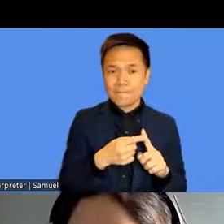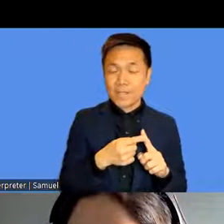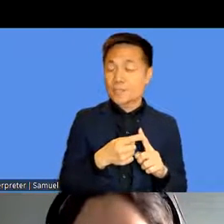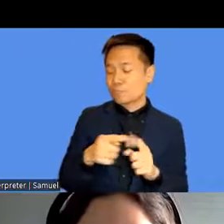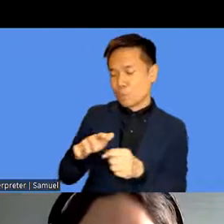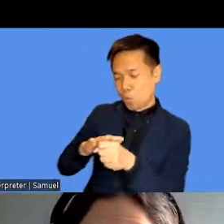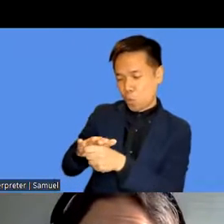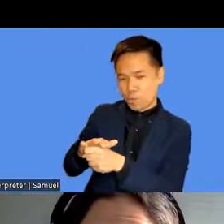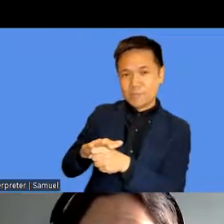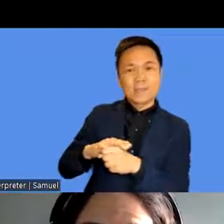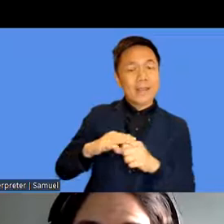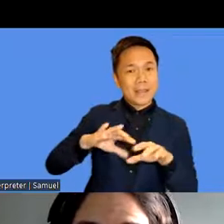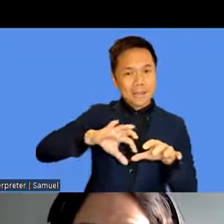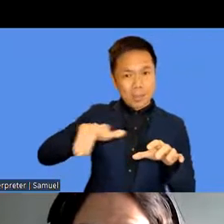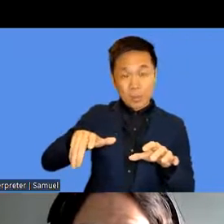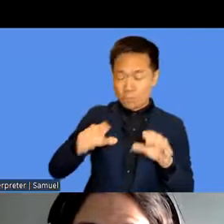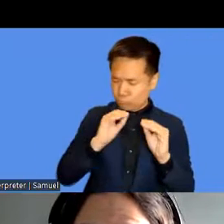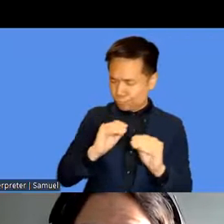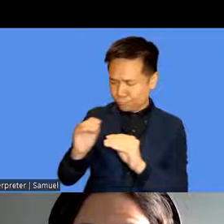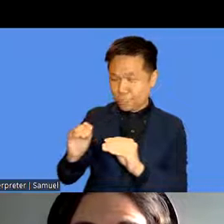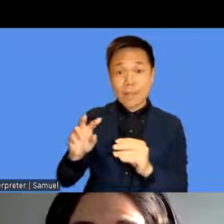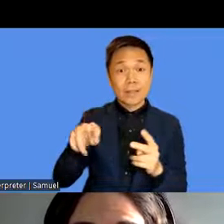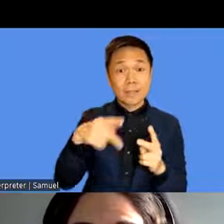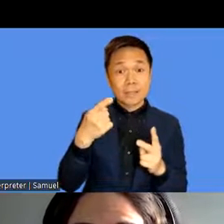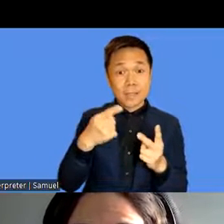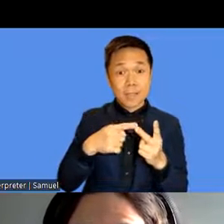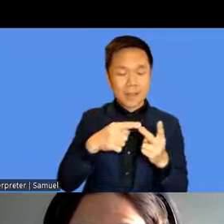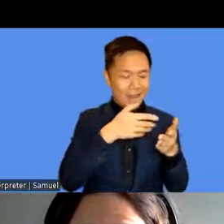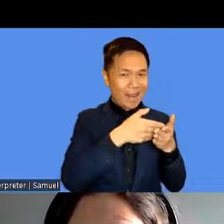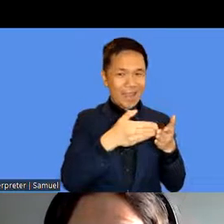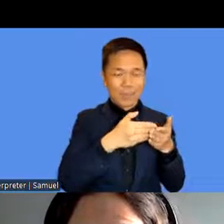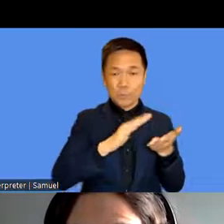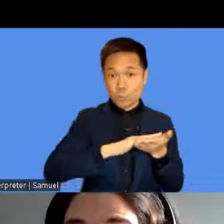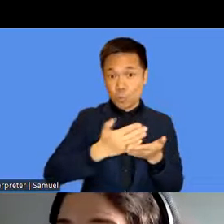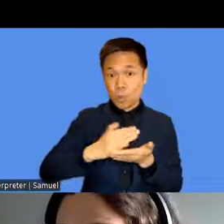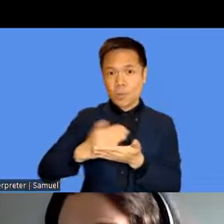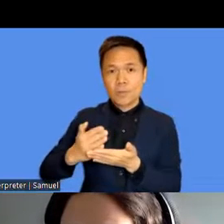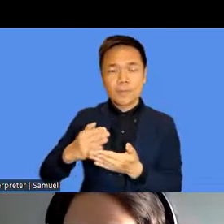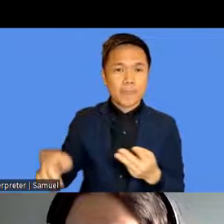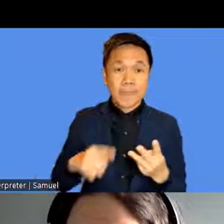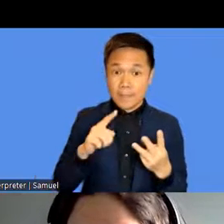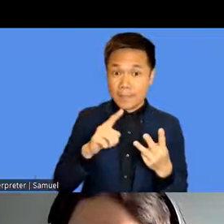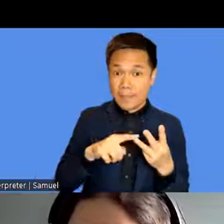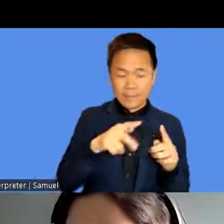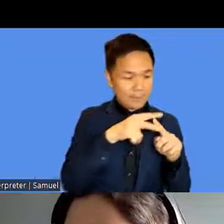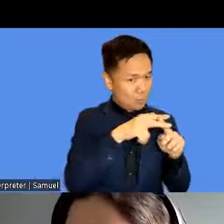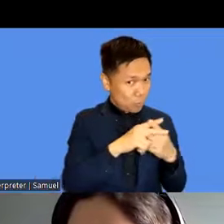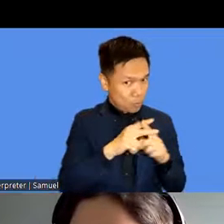and translation and accessibility of the Disability Data Advocacy Toolkit. So, more than we already have.